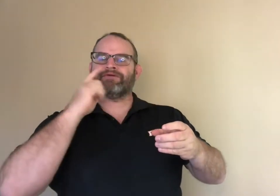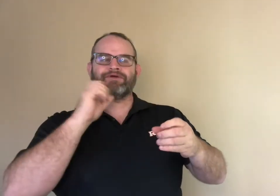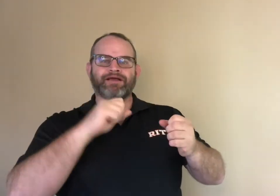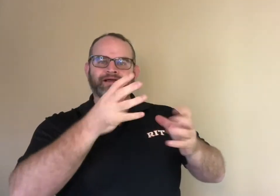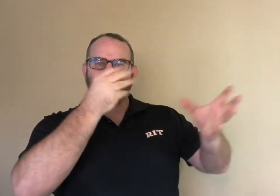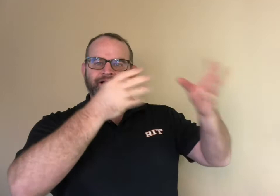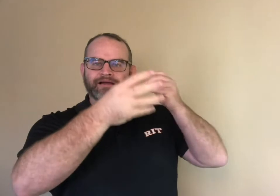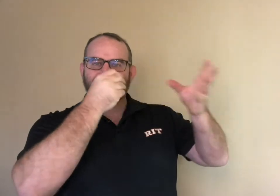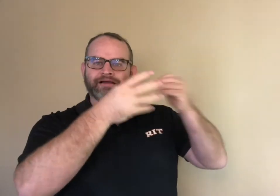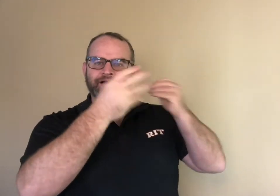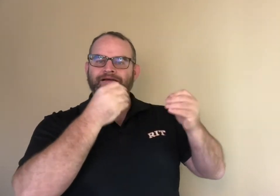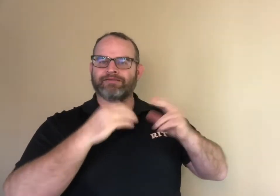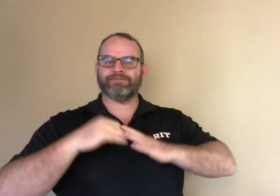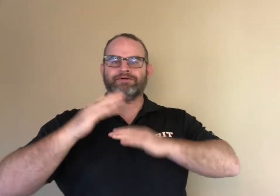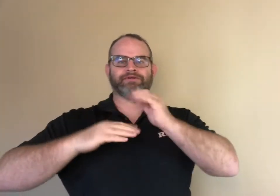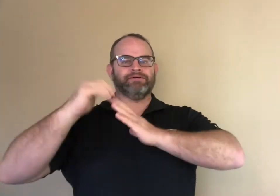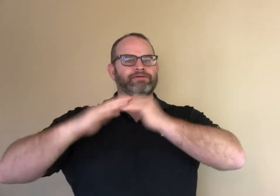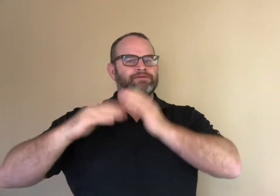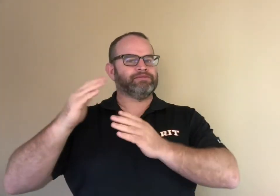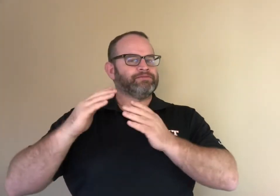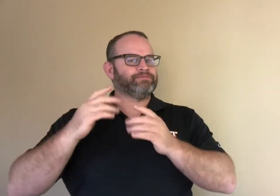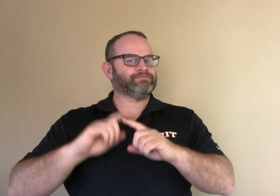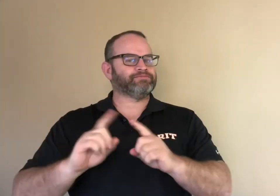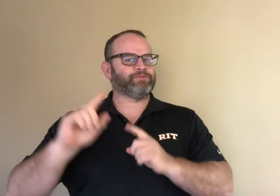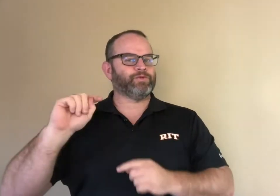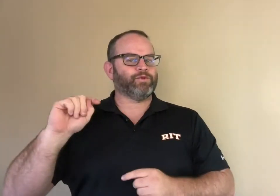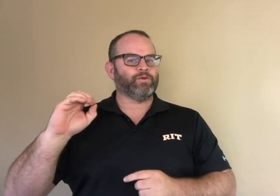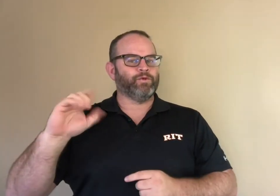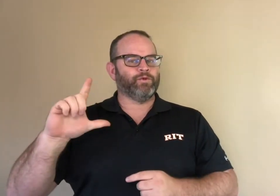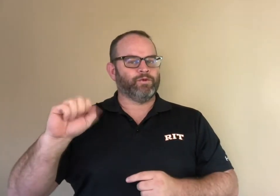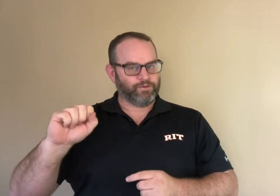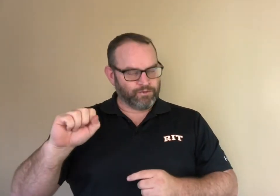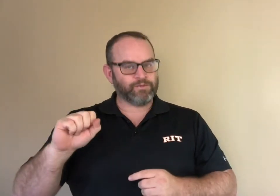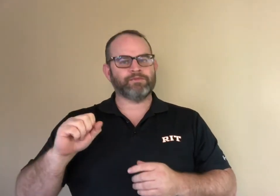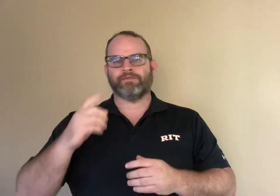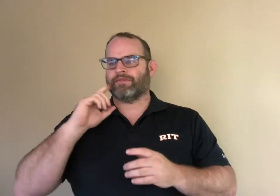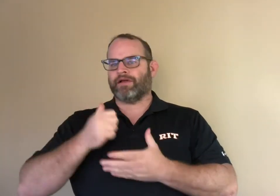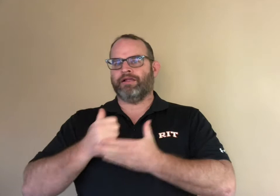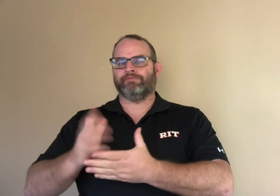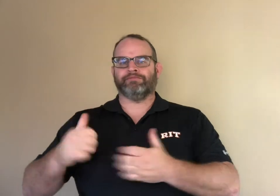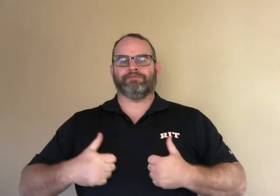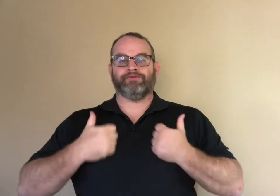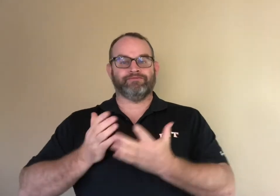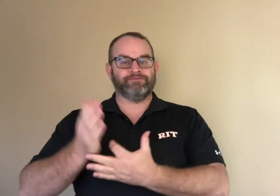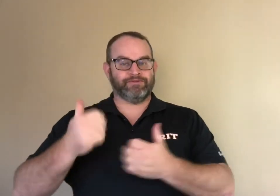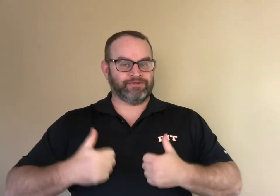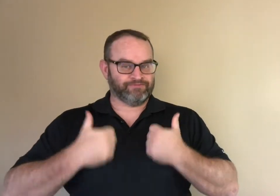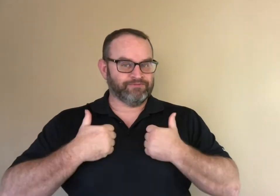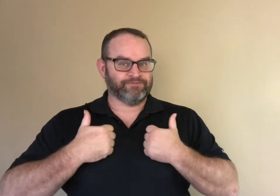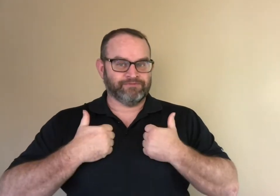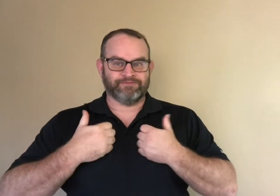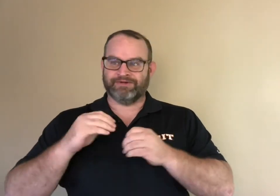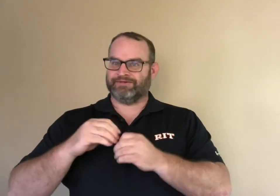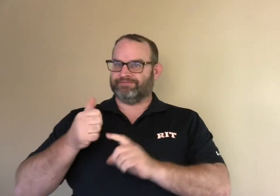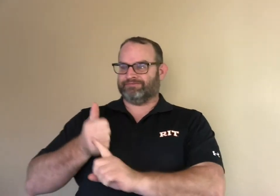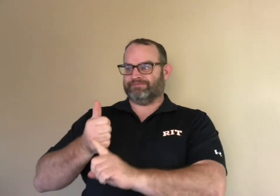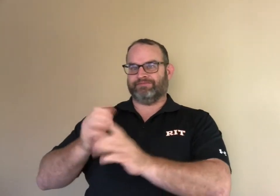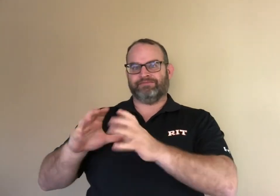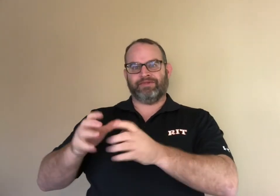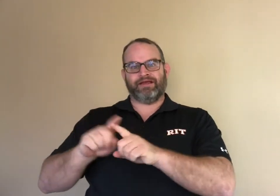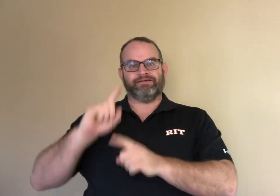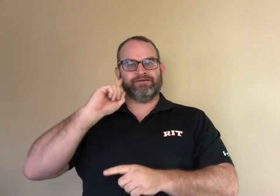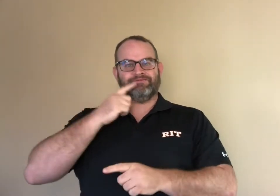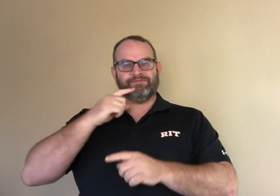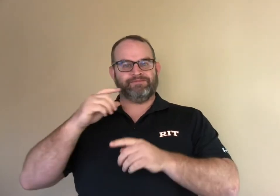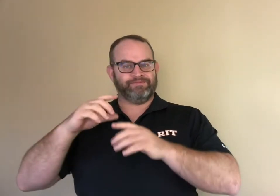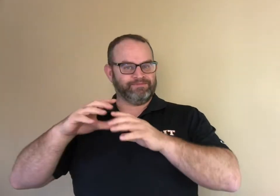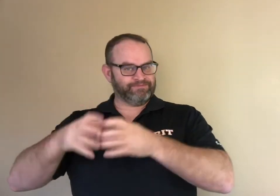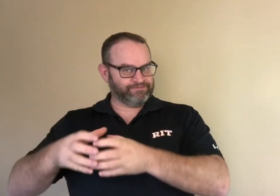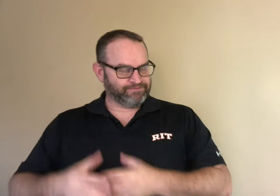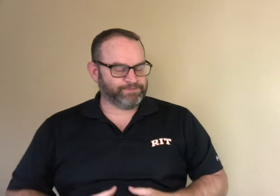Deaf children learn best through stories to which they can relate. They build life tools to navigate in life as deaf persons.